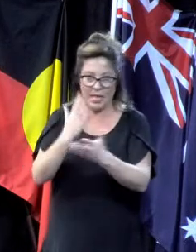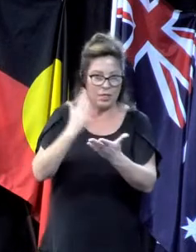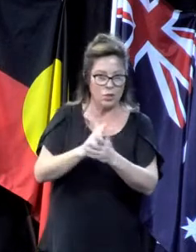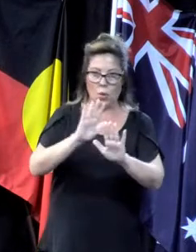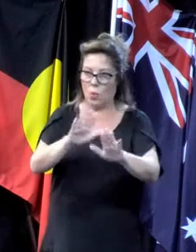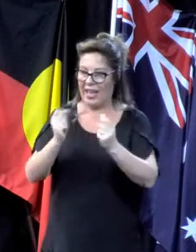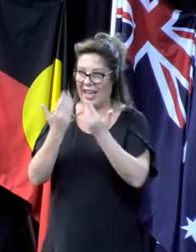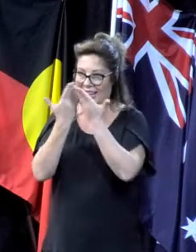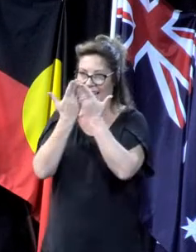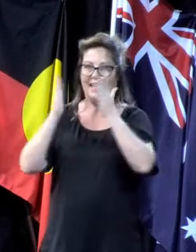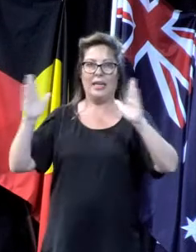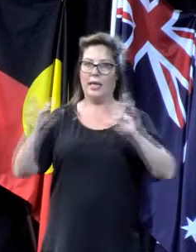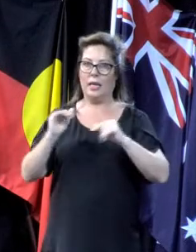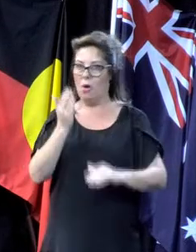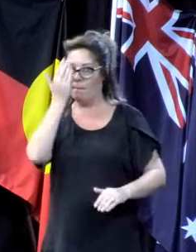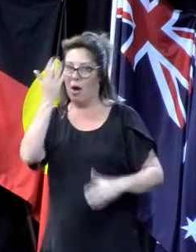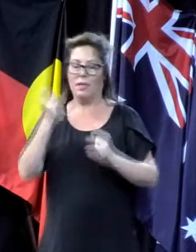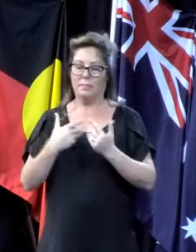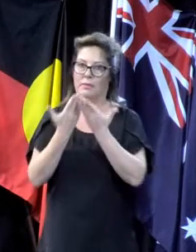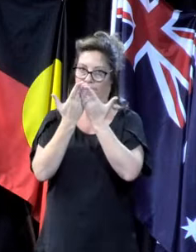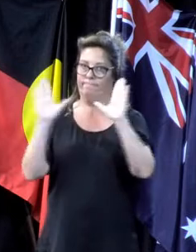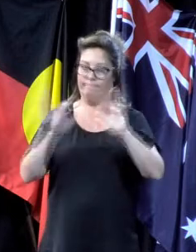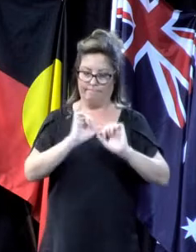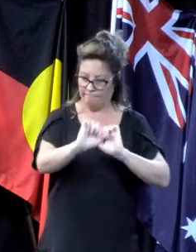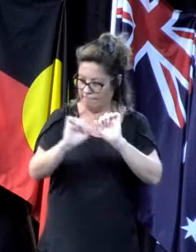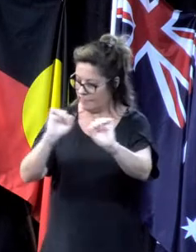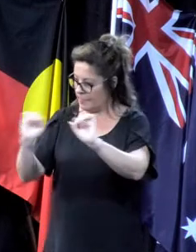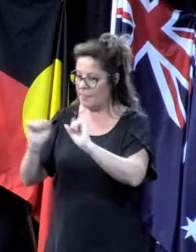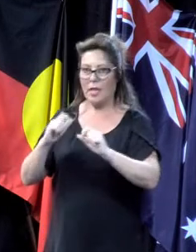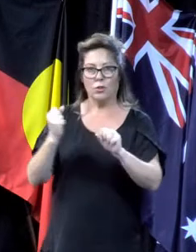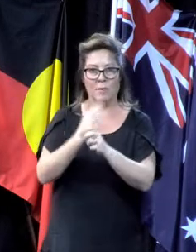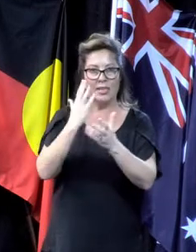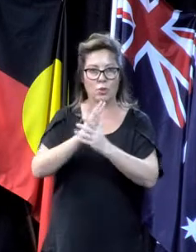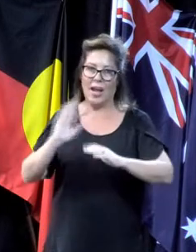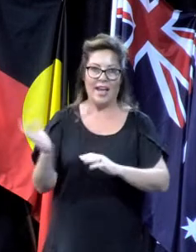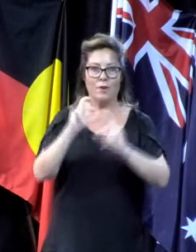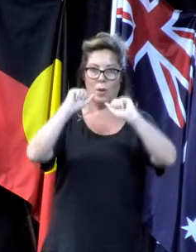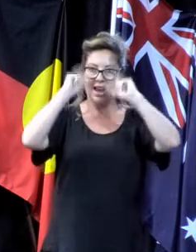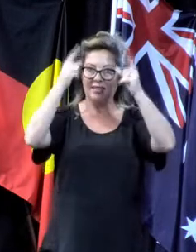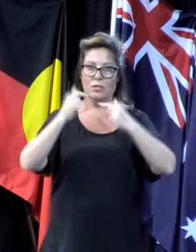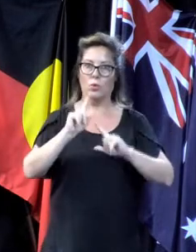about the education of students with disability to really get a solid picture about the current situation